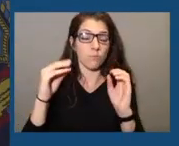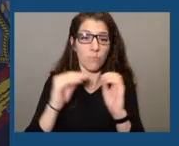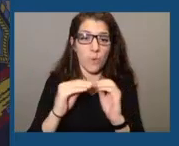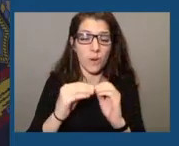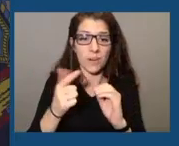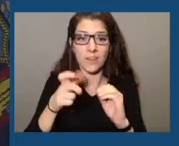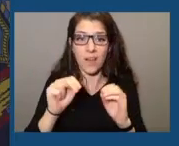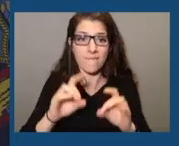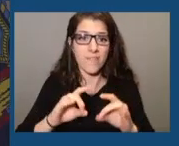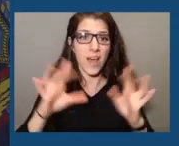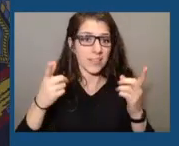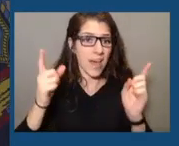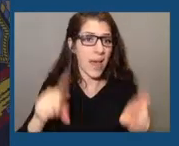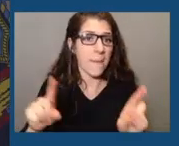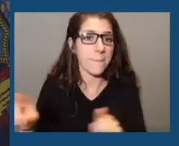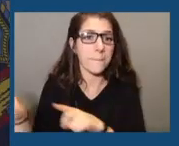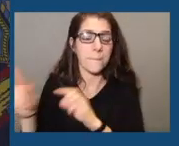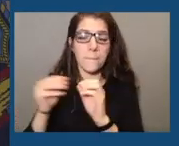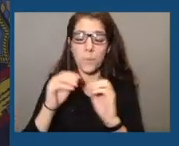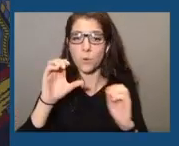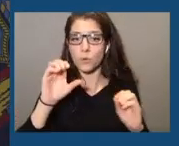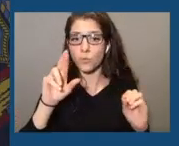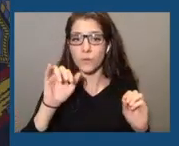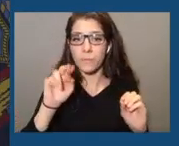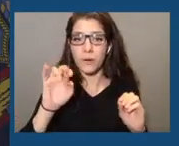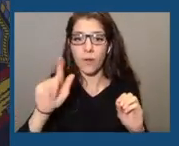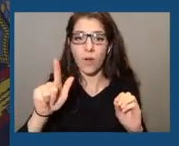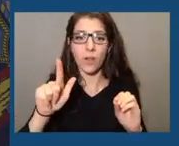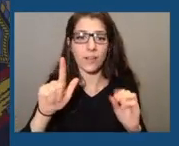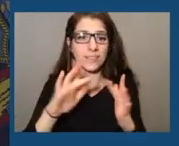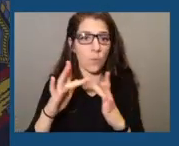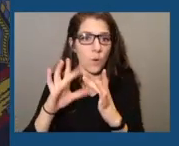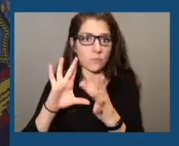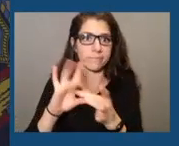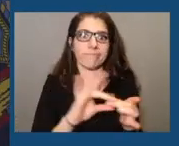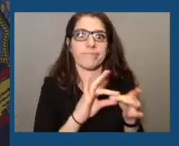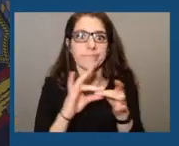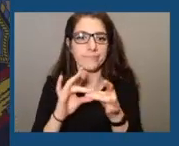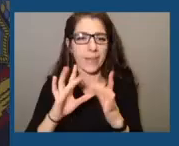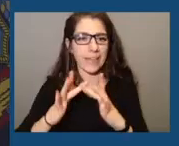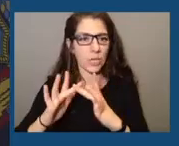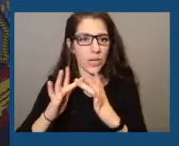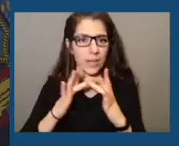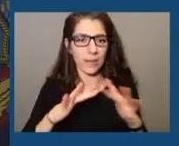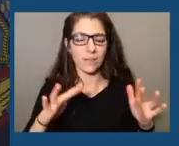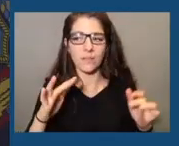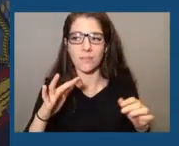We have more criminal networks connected by the internet more than ever before and the threats are more complex.